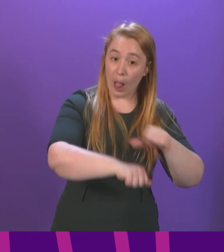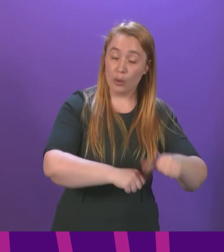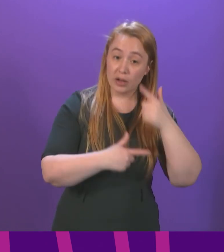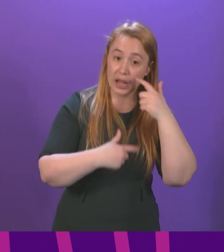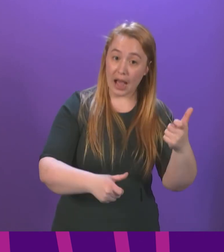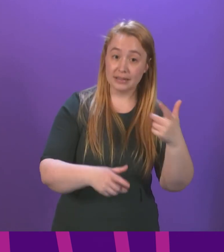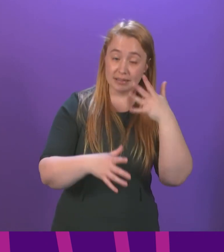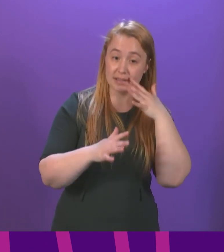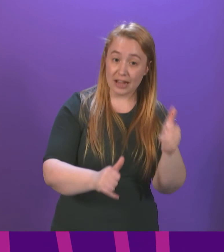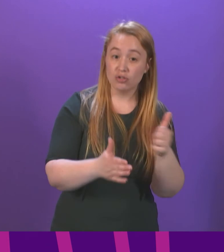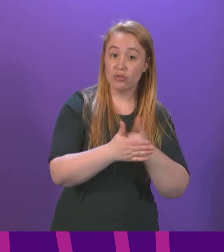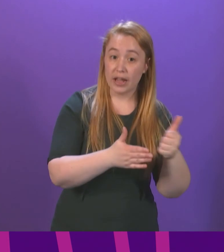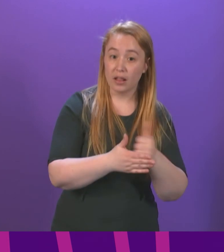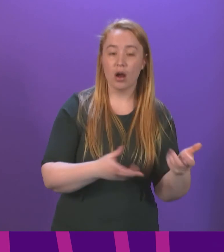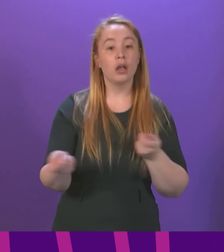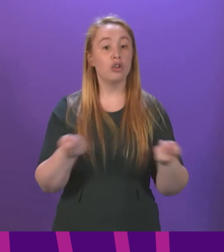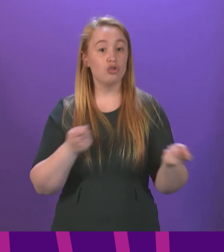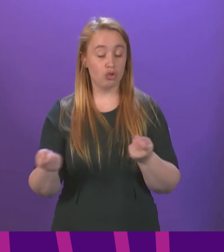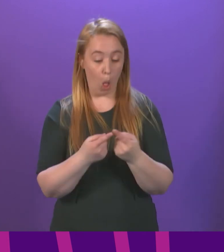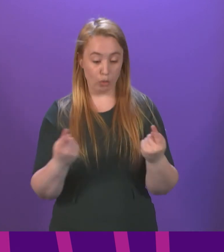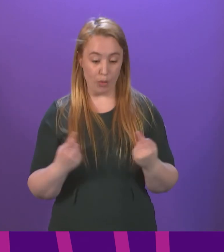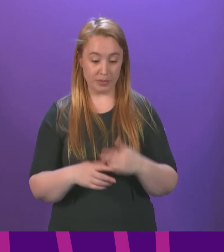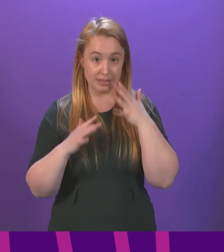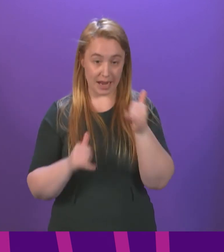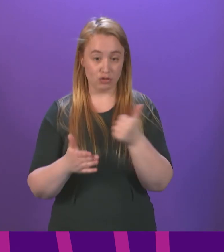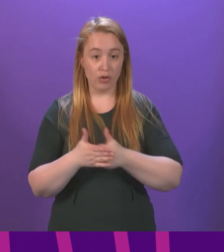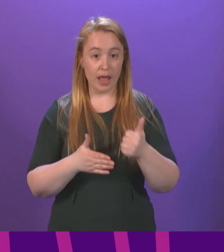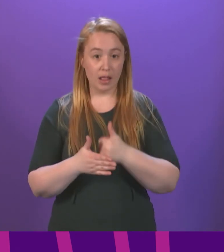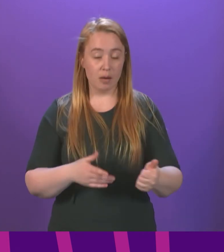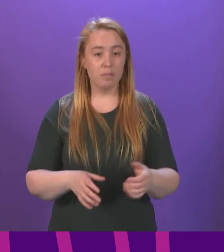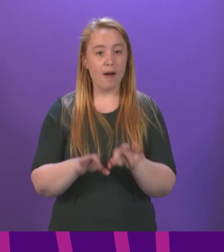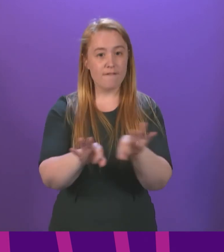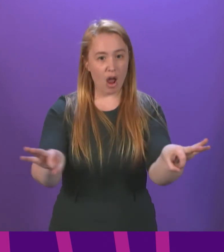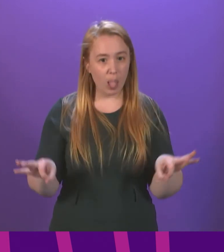control room staff—that is understandable—but when can we start testing our vital front-line police officers?